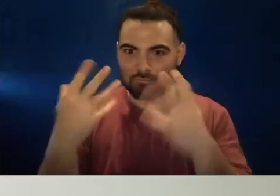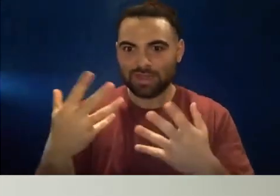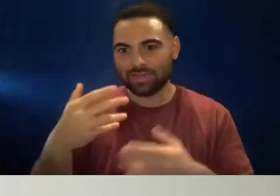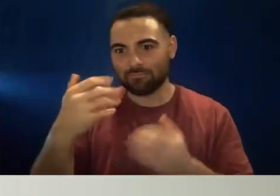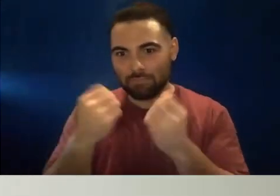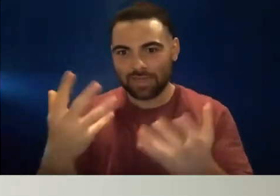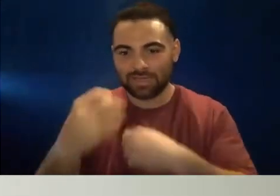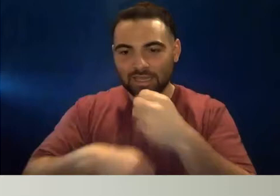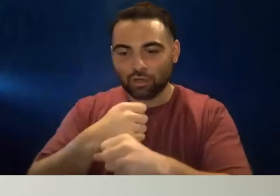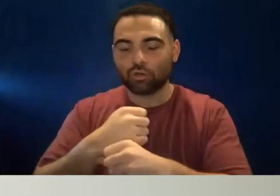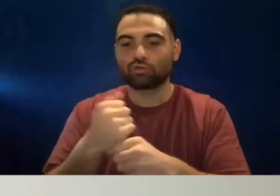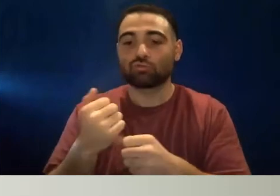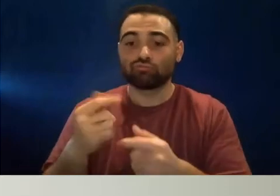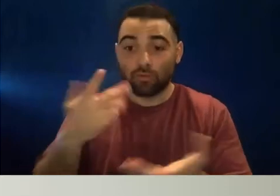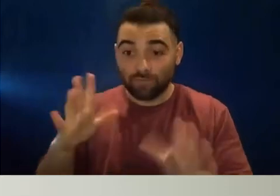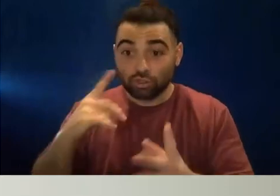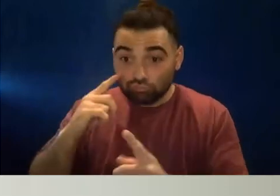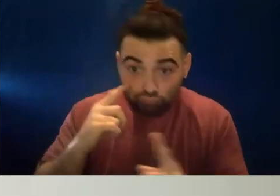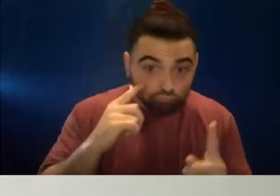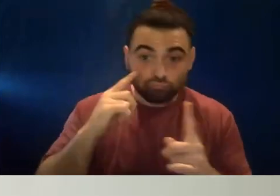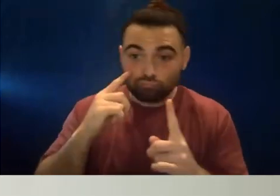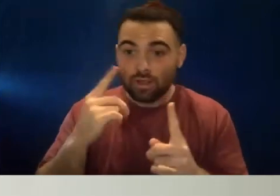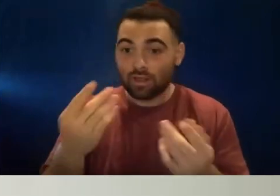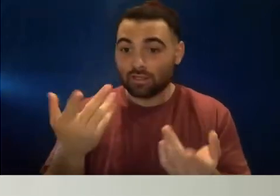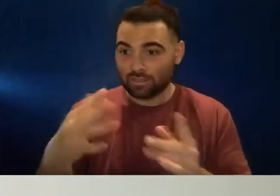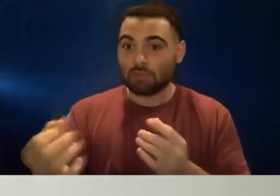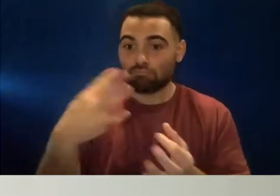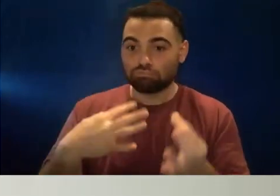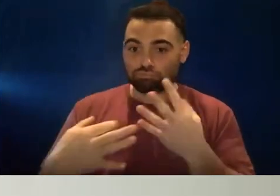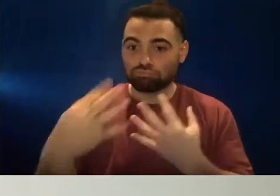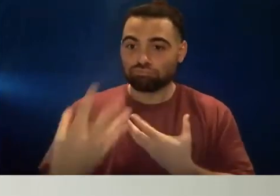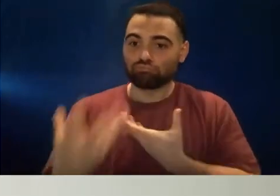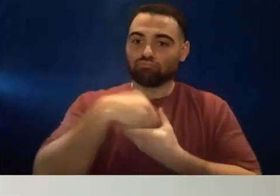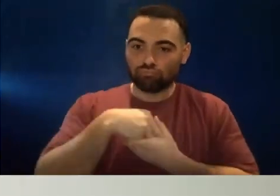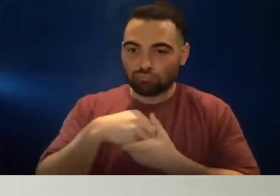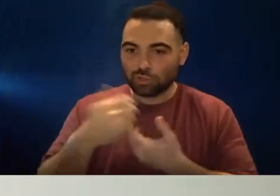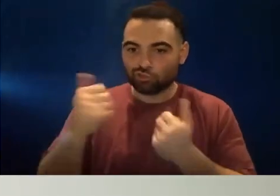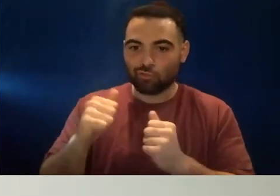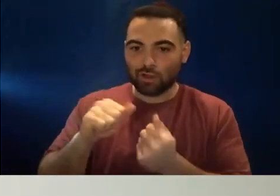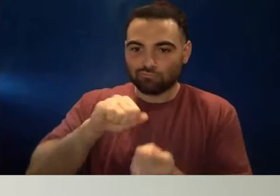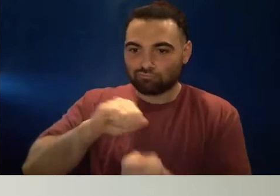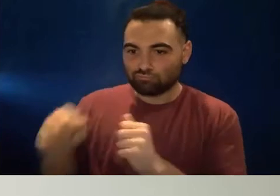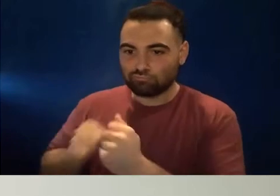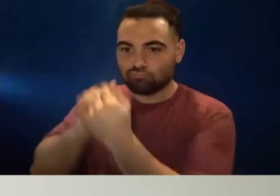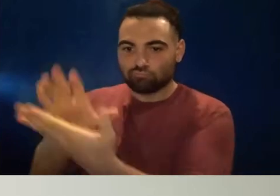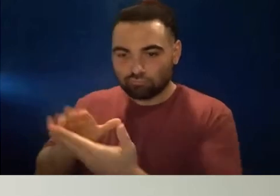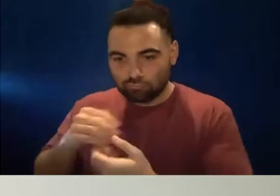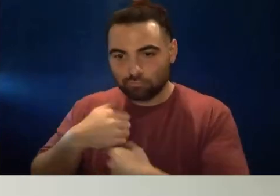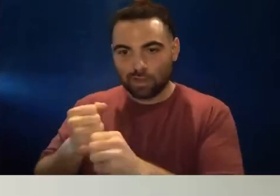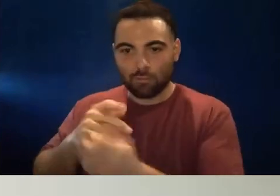in the public eye and building awareness of it. And so, yeah, I think our collaboration was also